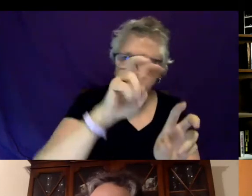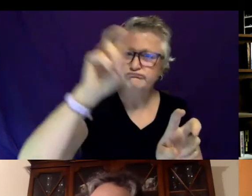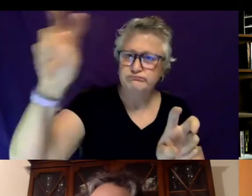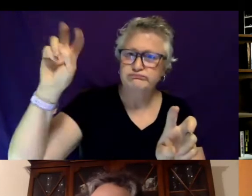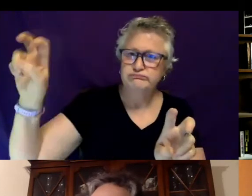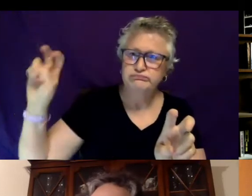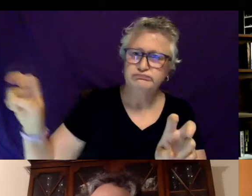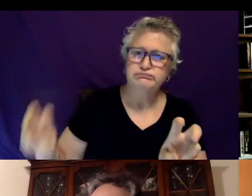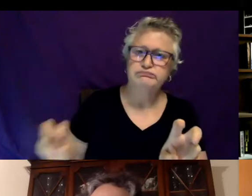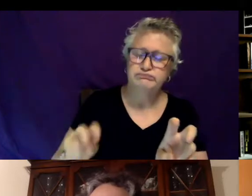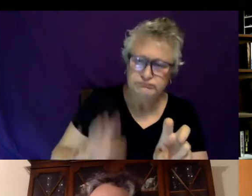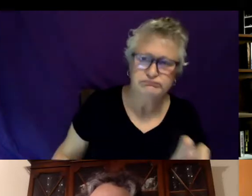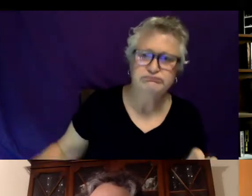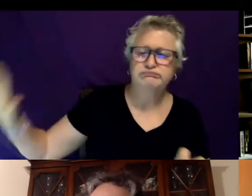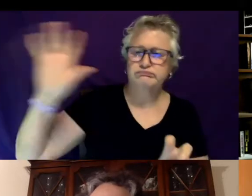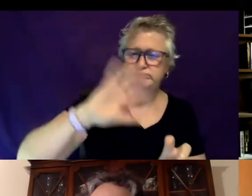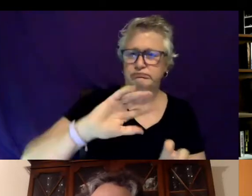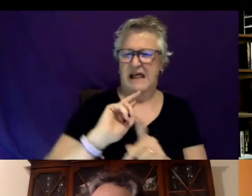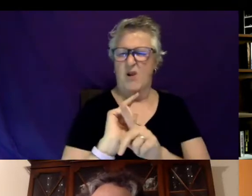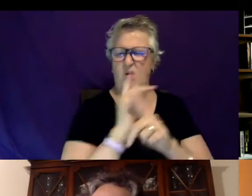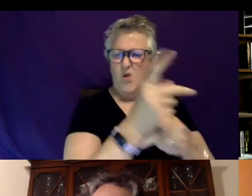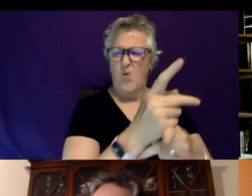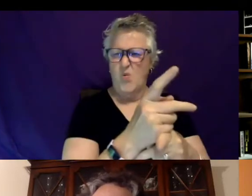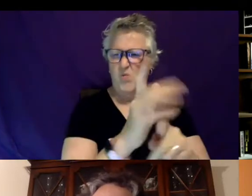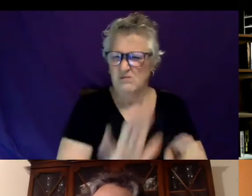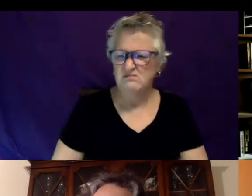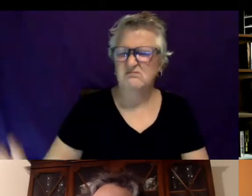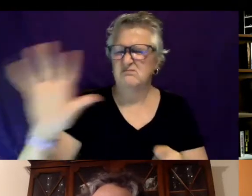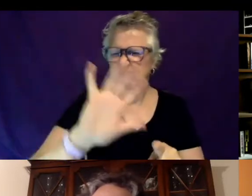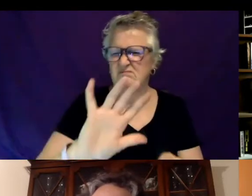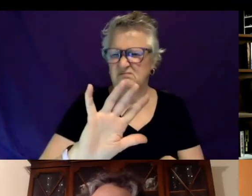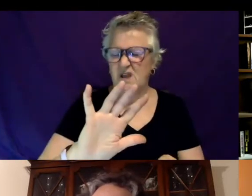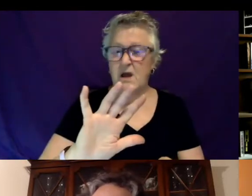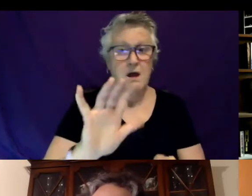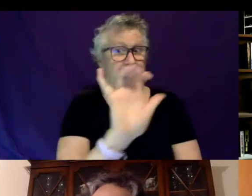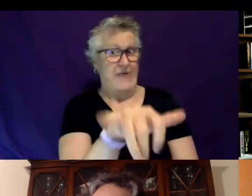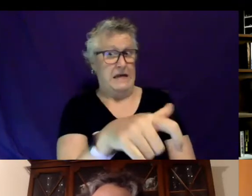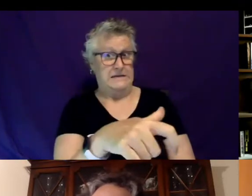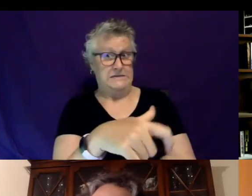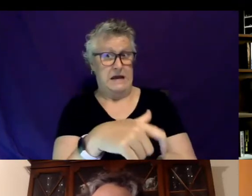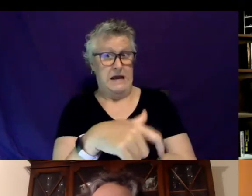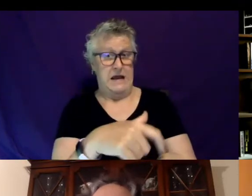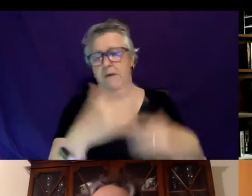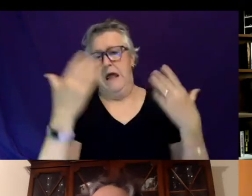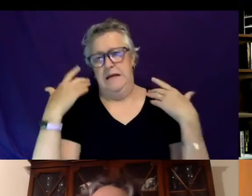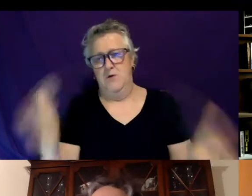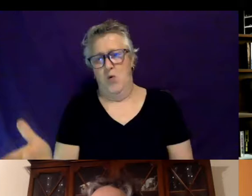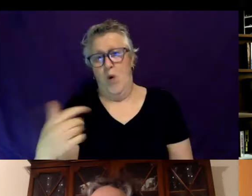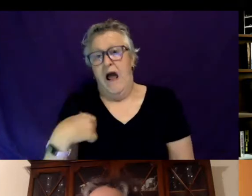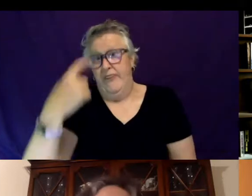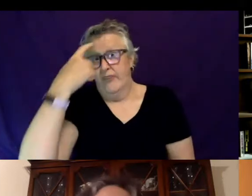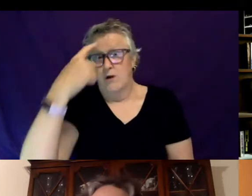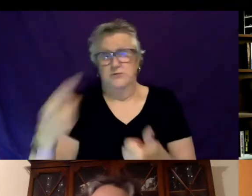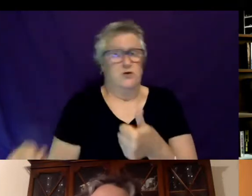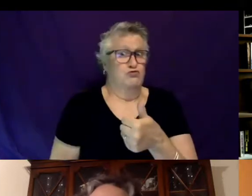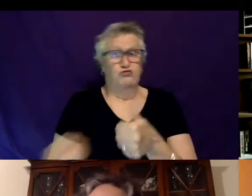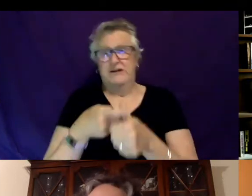They get loaned out here and there. At the time I didn't know that, I thought it was the original one, because it was a copy of it.